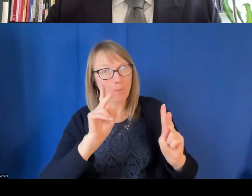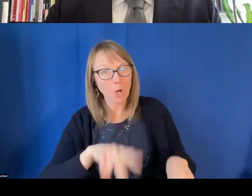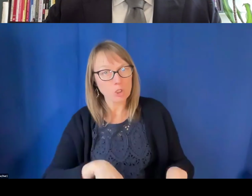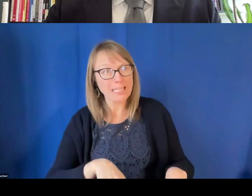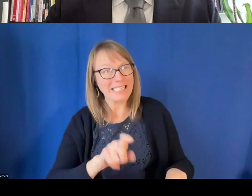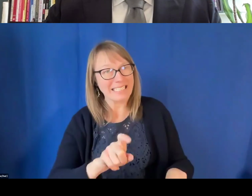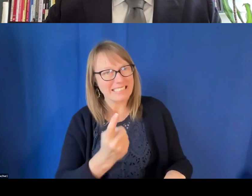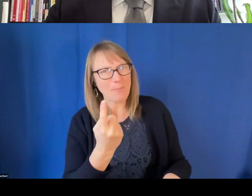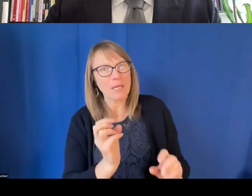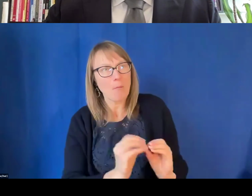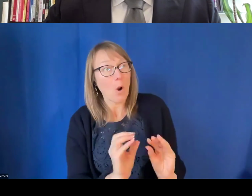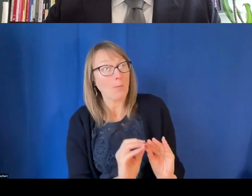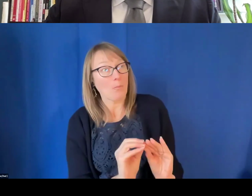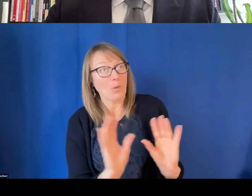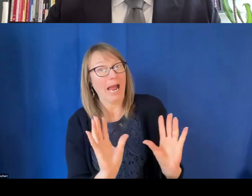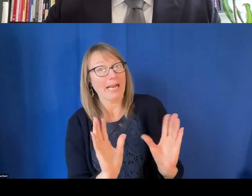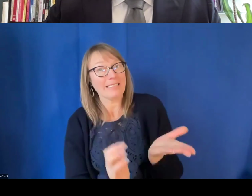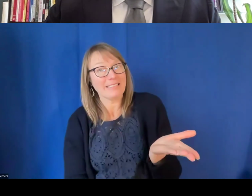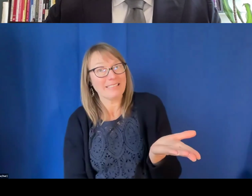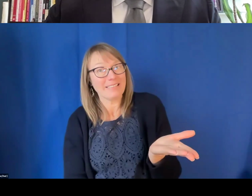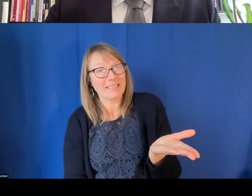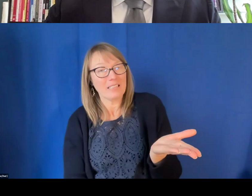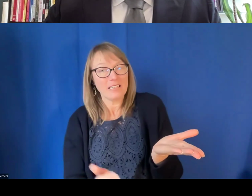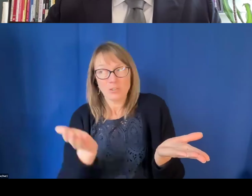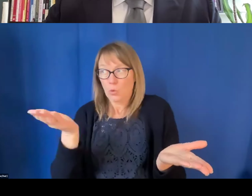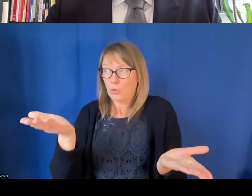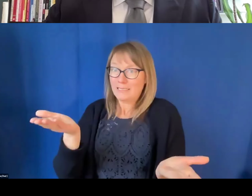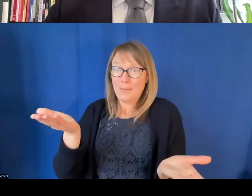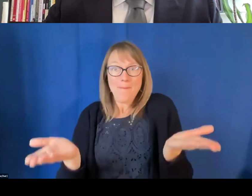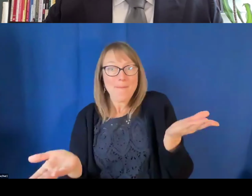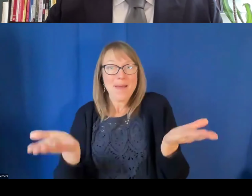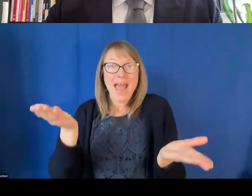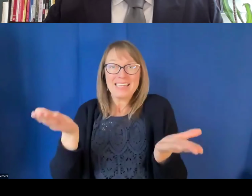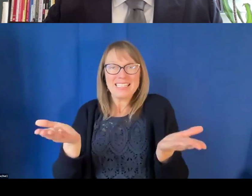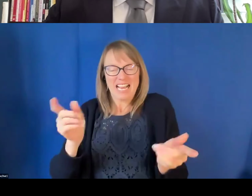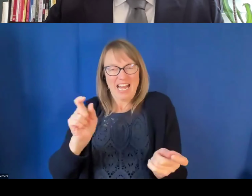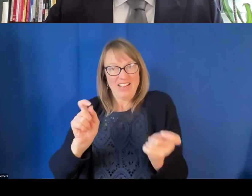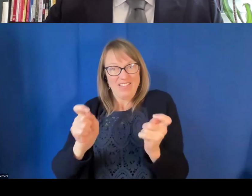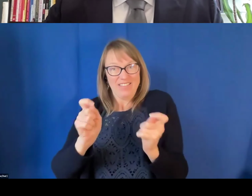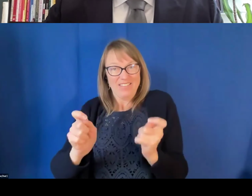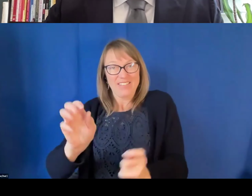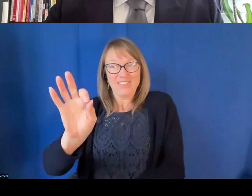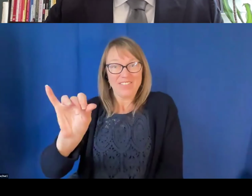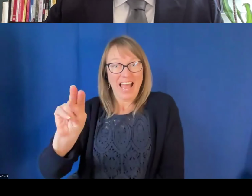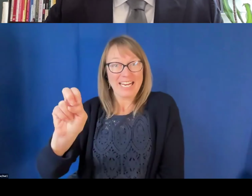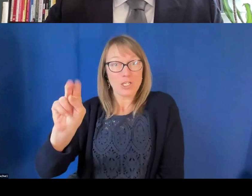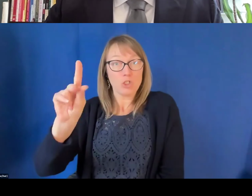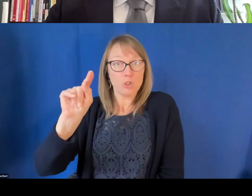So there are some balances in fine tuning and if I don't have that dialogue, that Daniel can help facilitate, I'm just guessing,